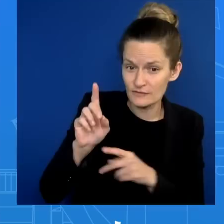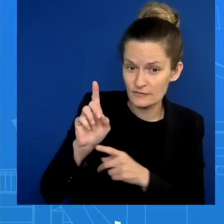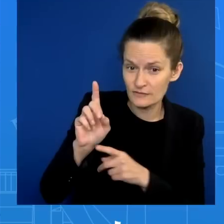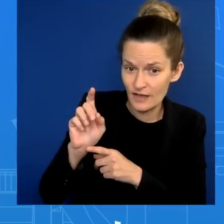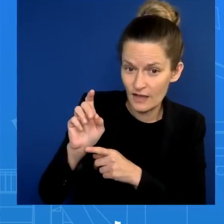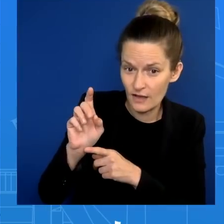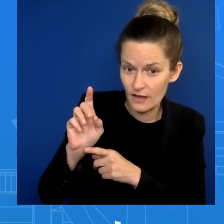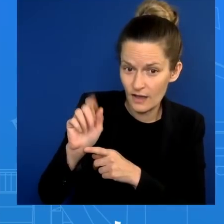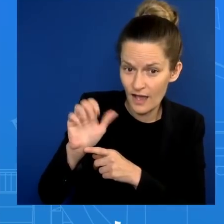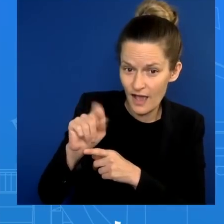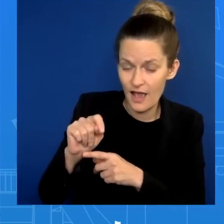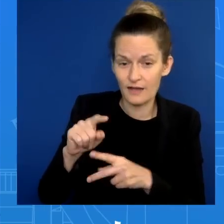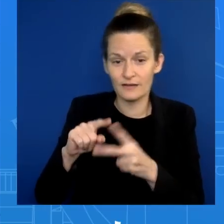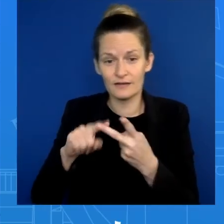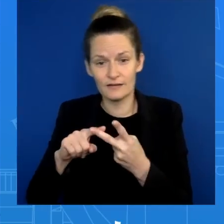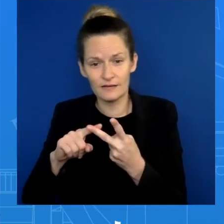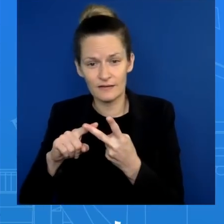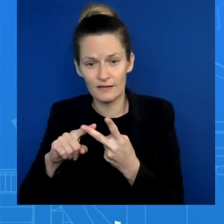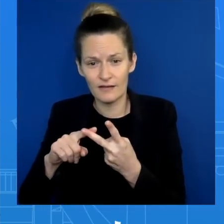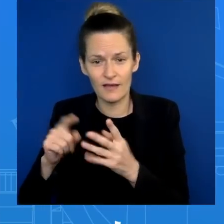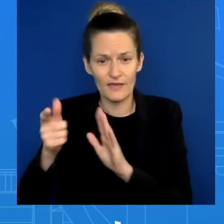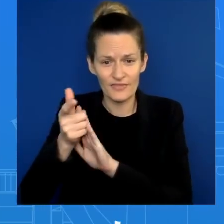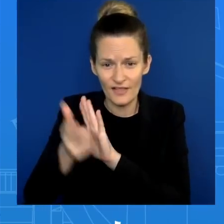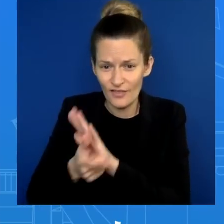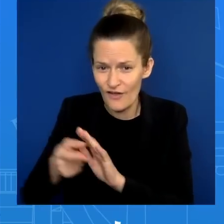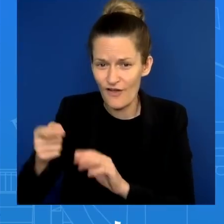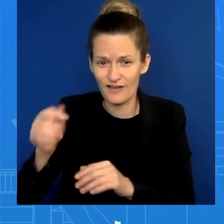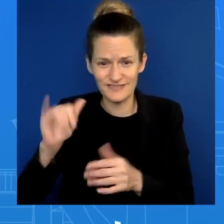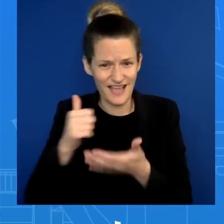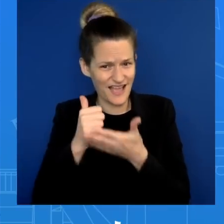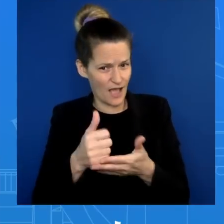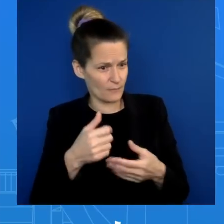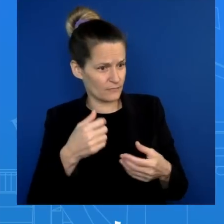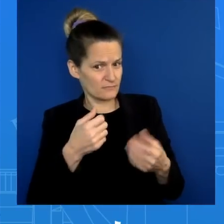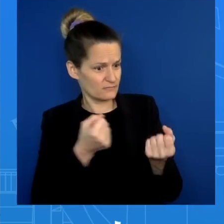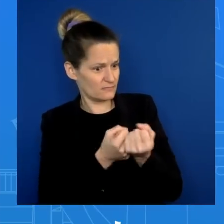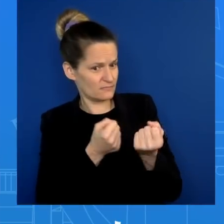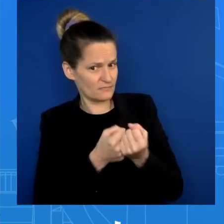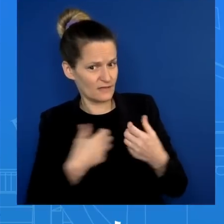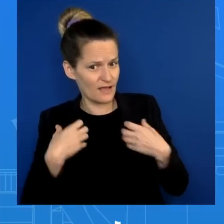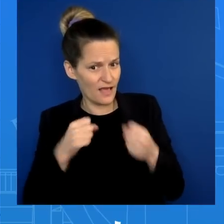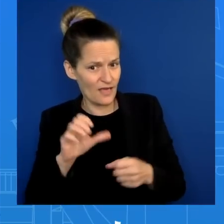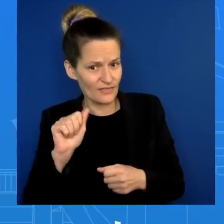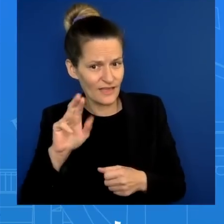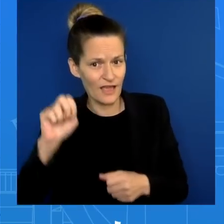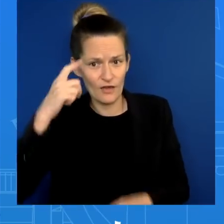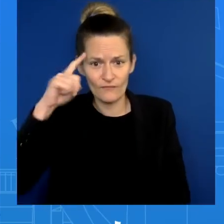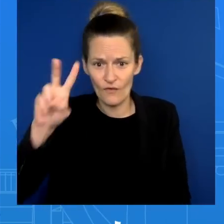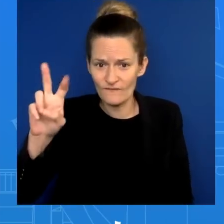for our nation, which is incredibly important. You think about the CHIPS Act. We just talked about what an executive order